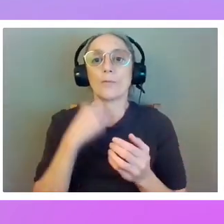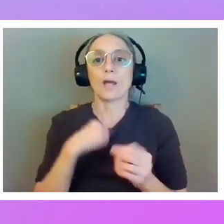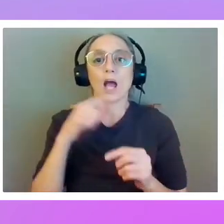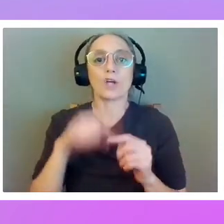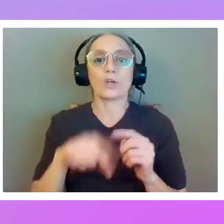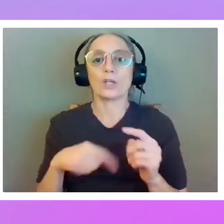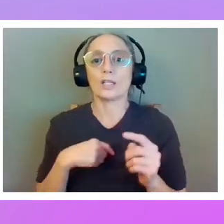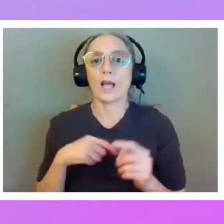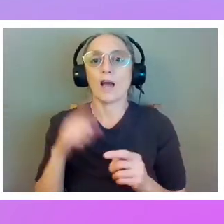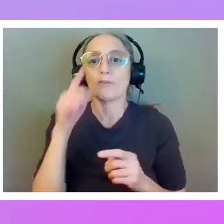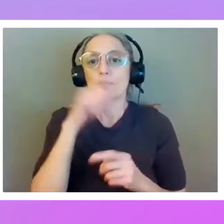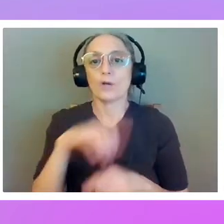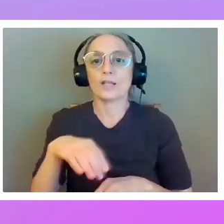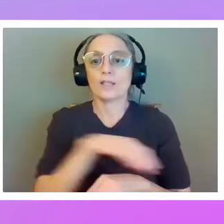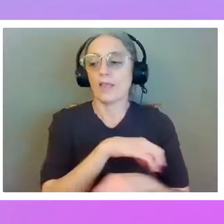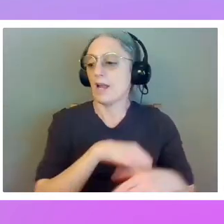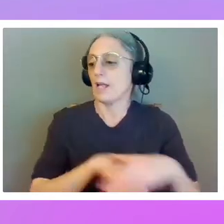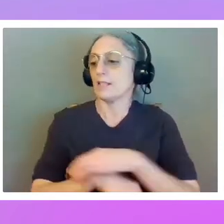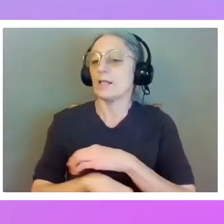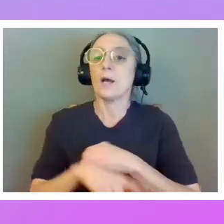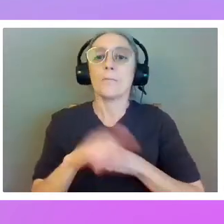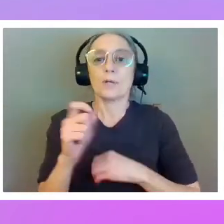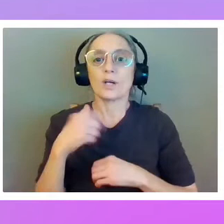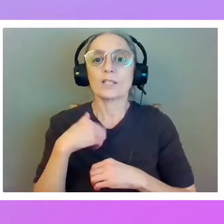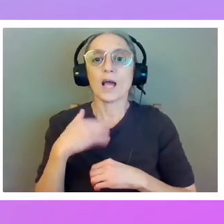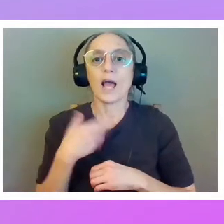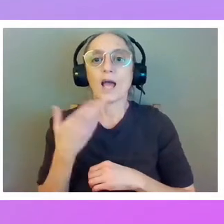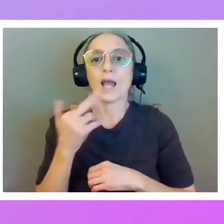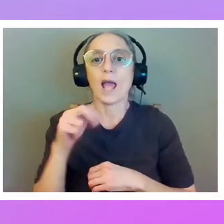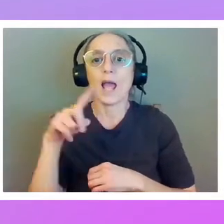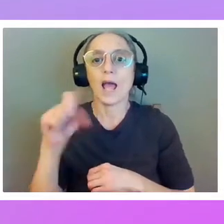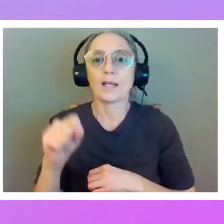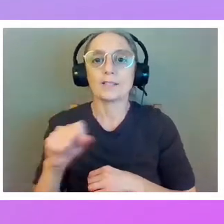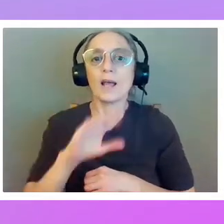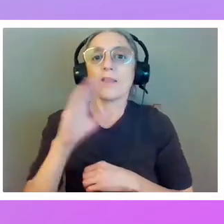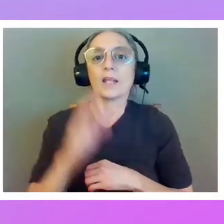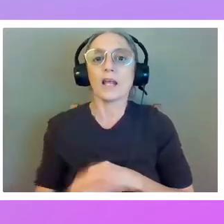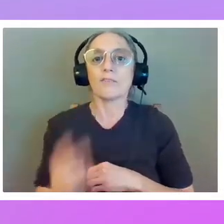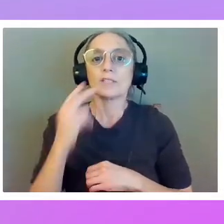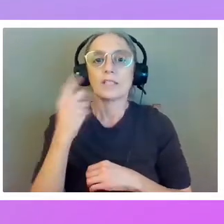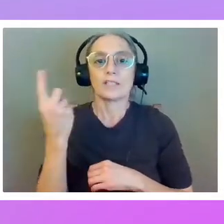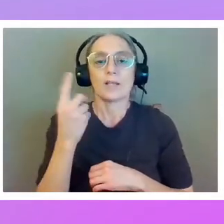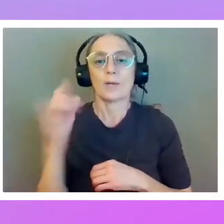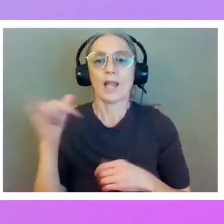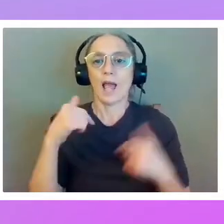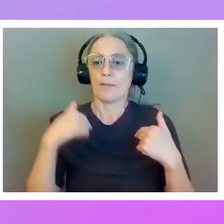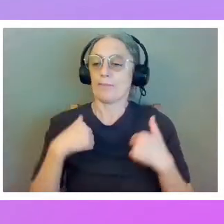because I had hands and they had never seen someone like me wear prosthetic limbs.